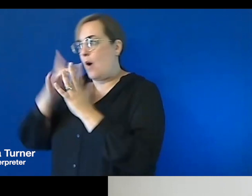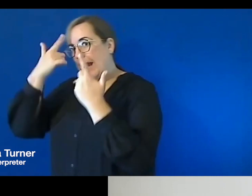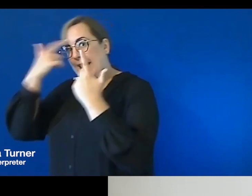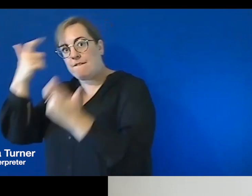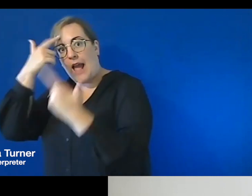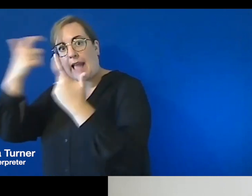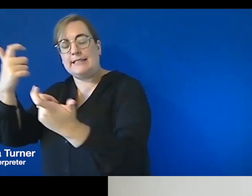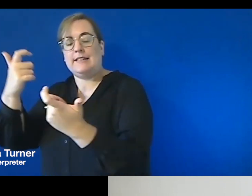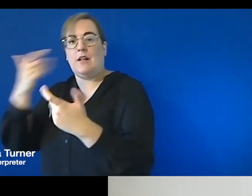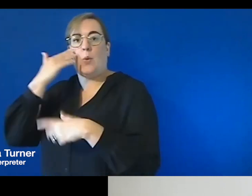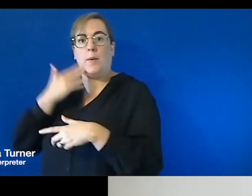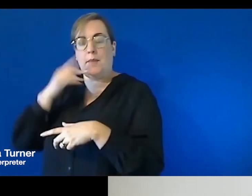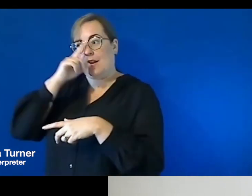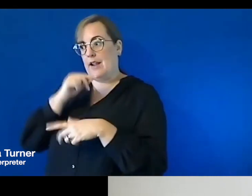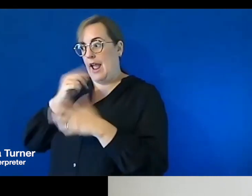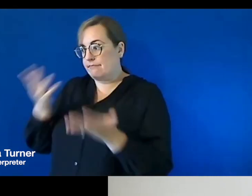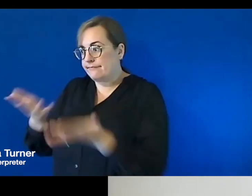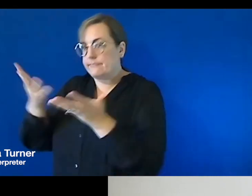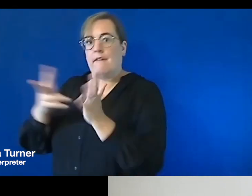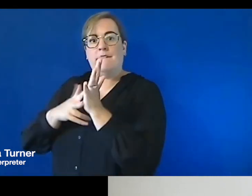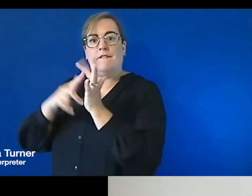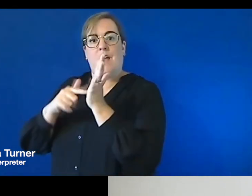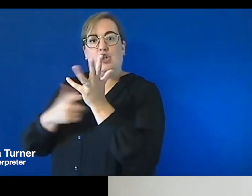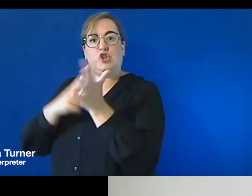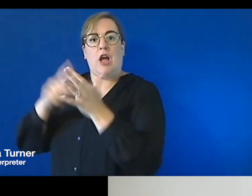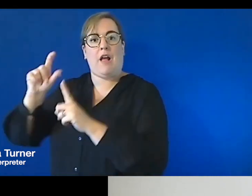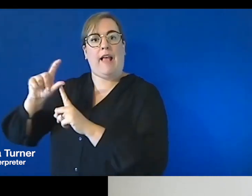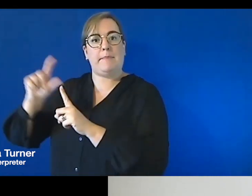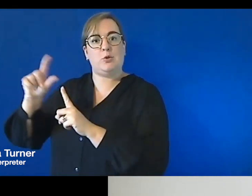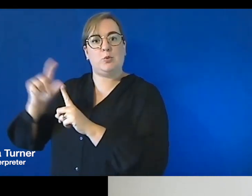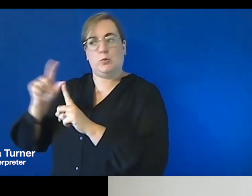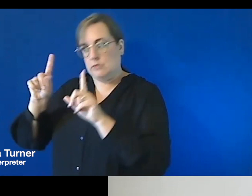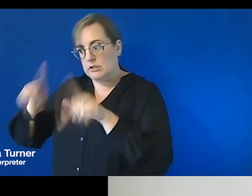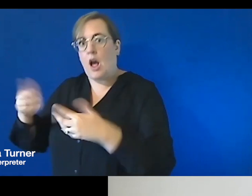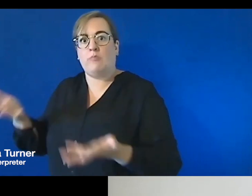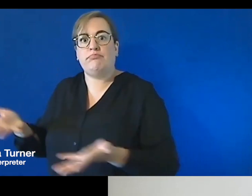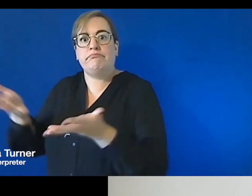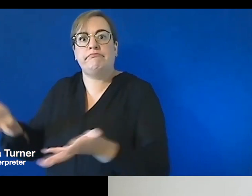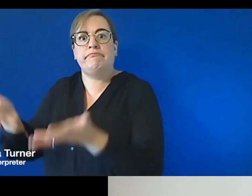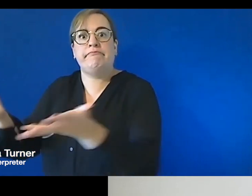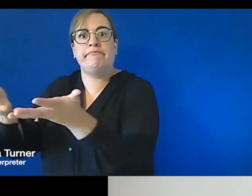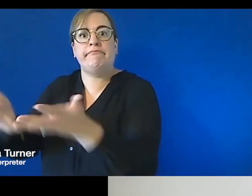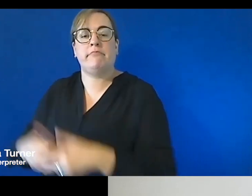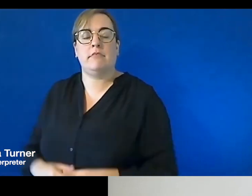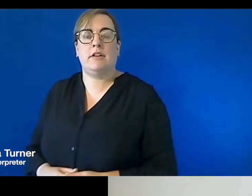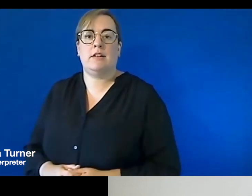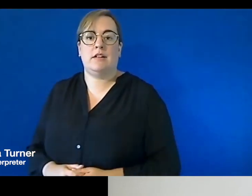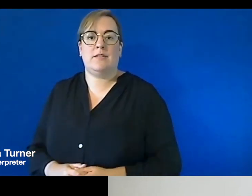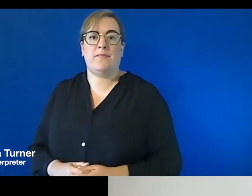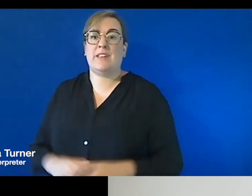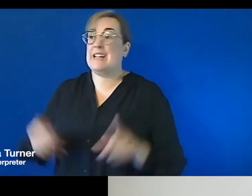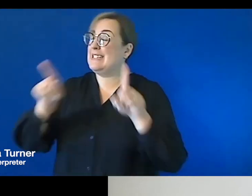venture capital, venture funds and basically this is the same problem with the racist and